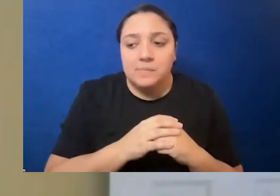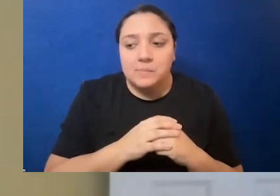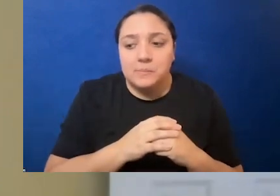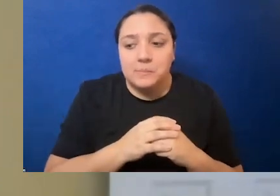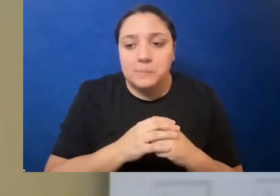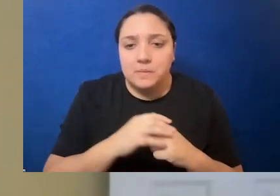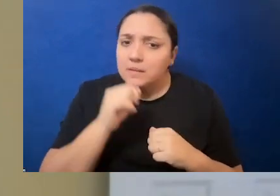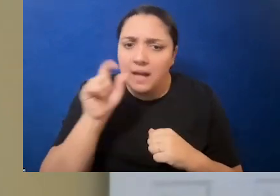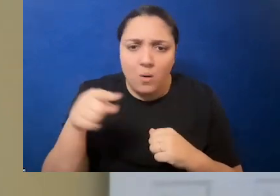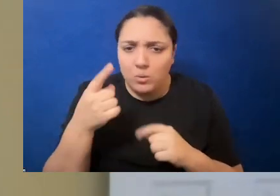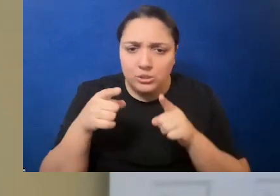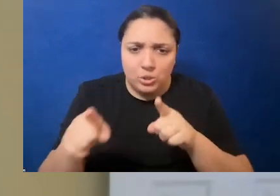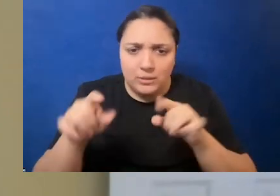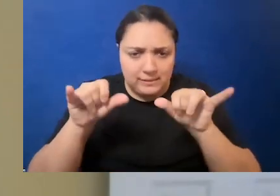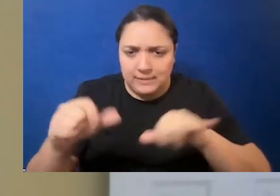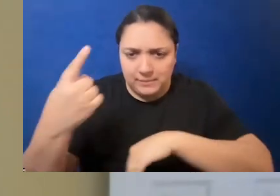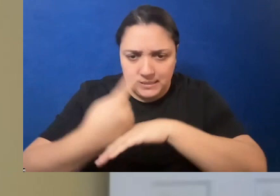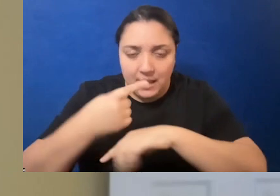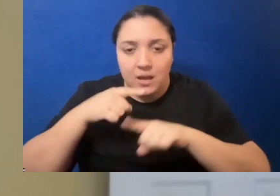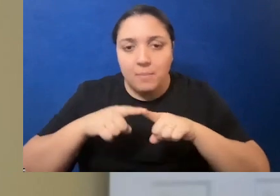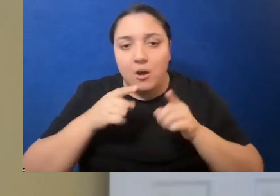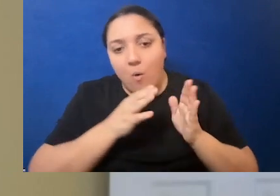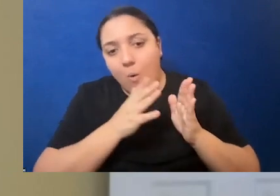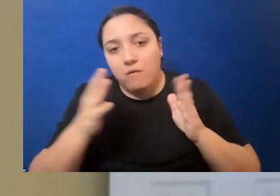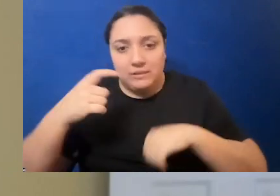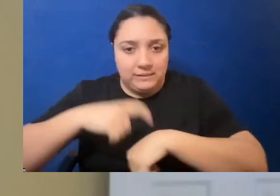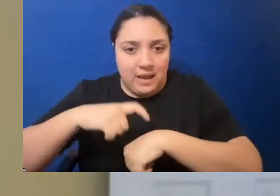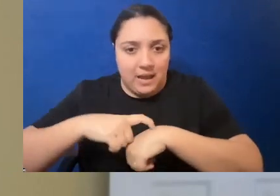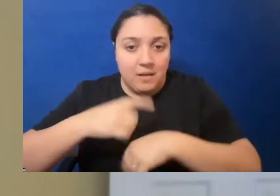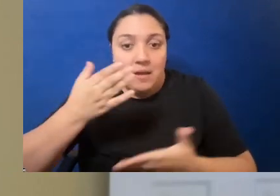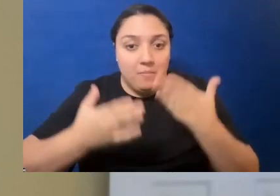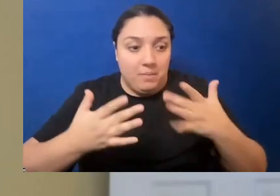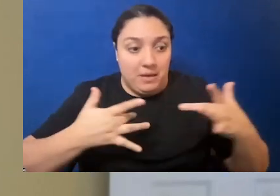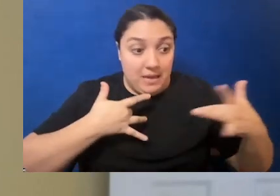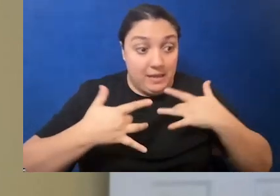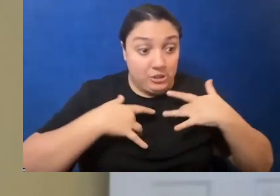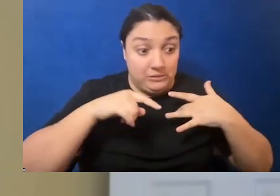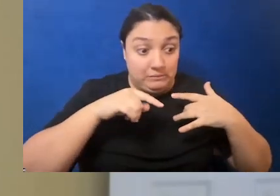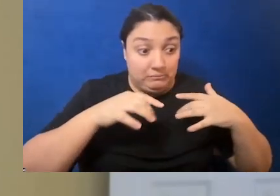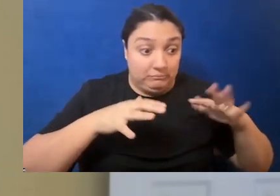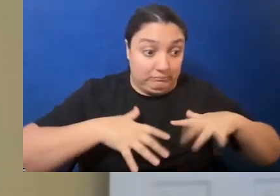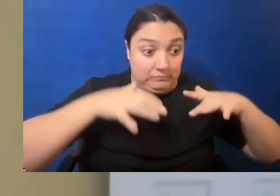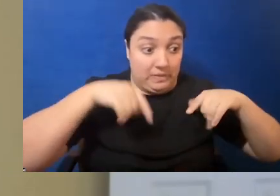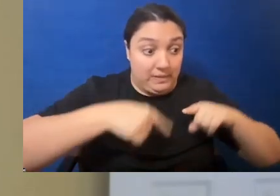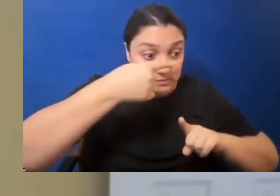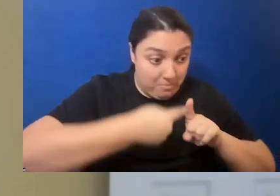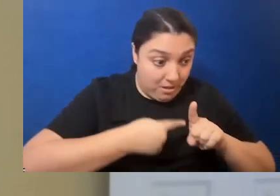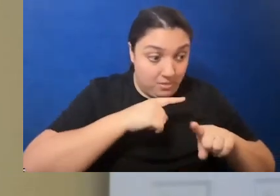IT IS INCREASING AND DIMINISHING IN THE SAME DAY OR OVER TIME. MAYBE MORE ANXIOUS THIS MONTH